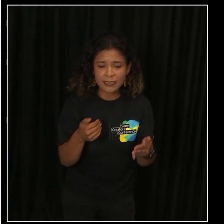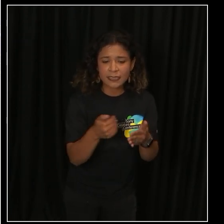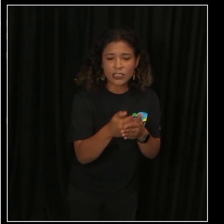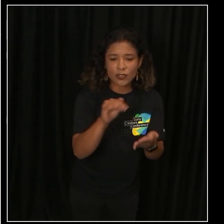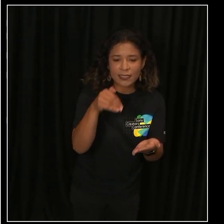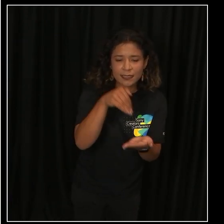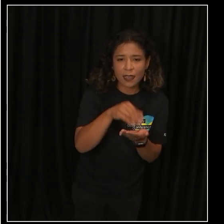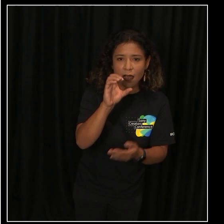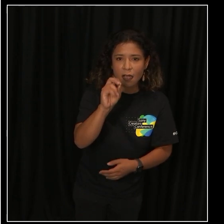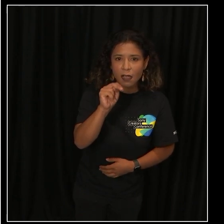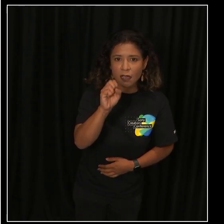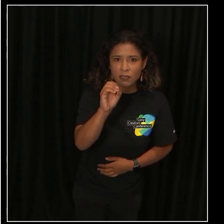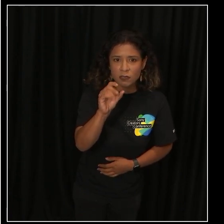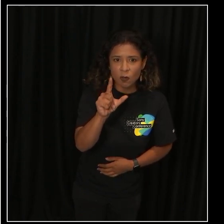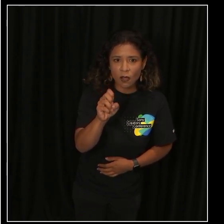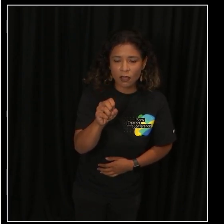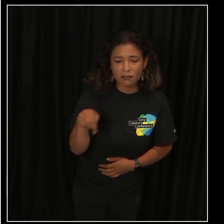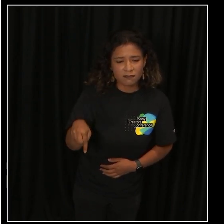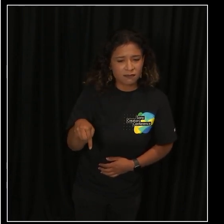It does not interfere with driving.